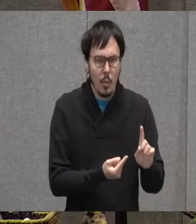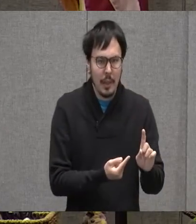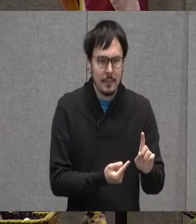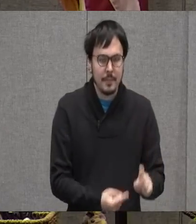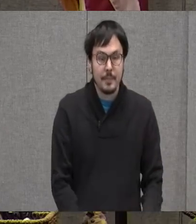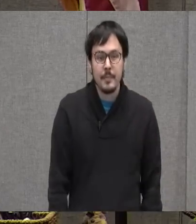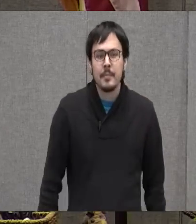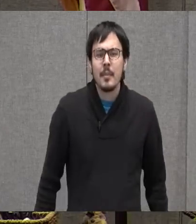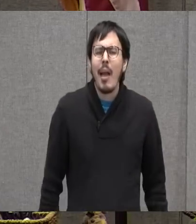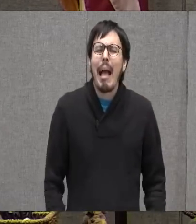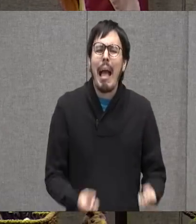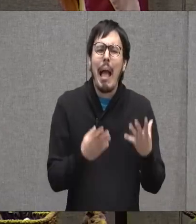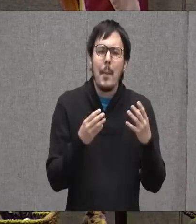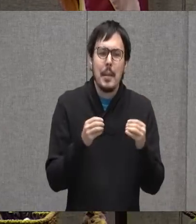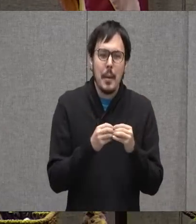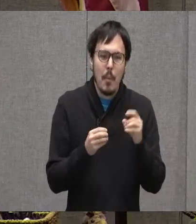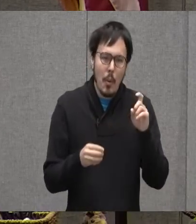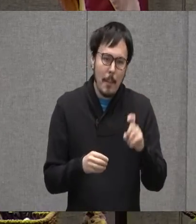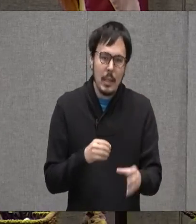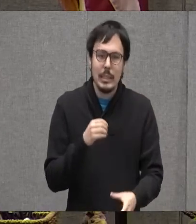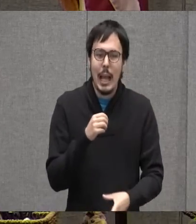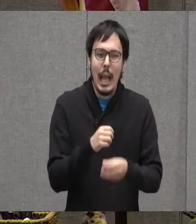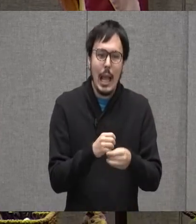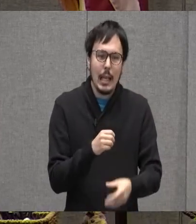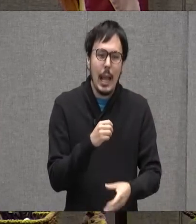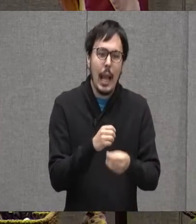How many more do I need to add up to get to 20?